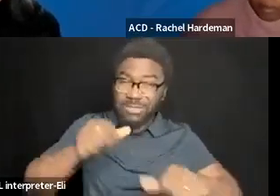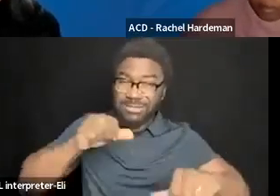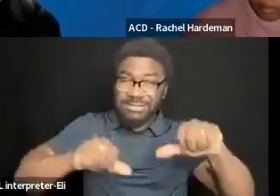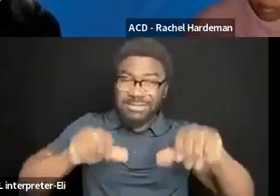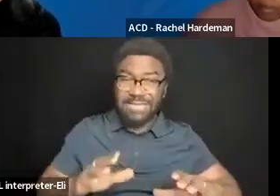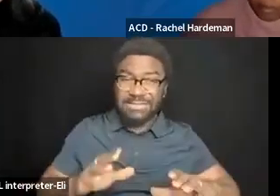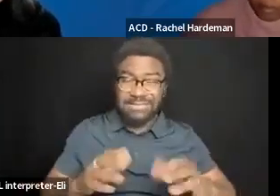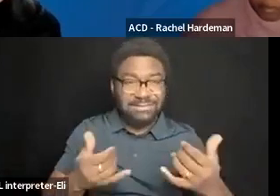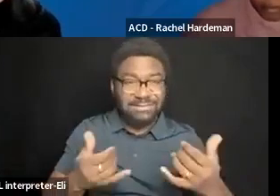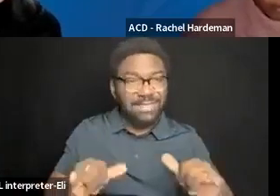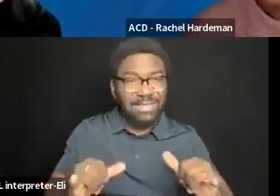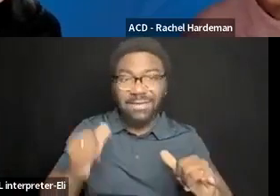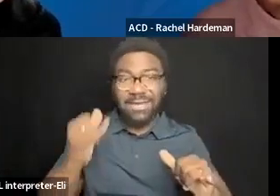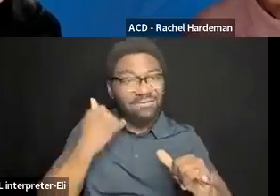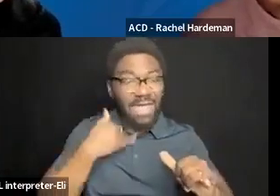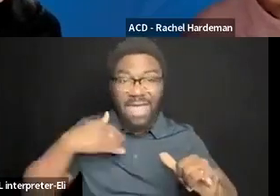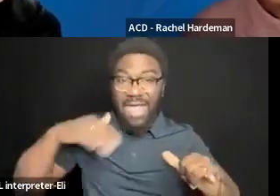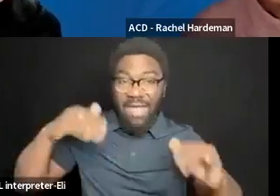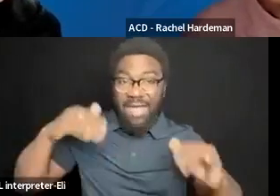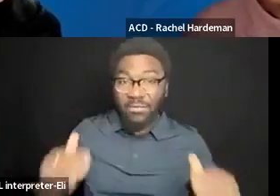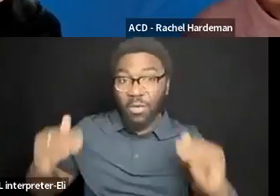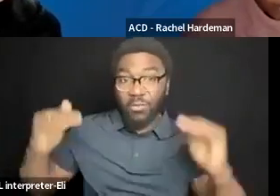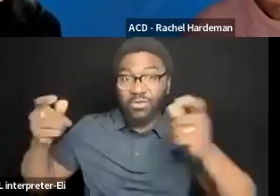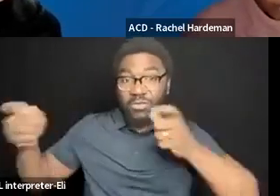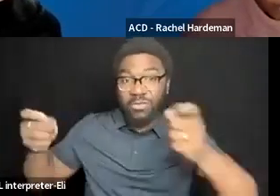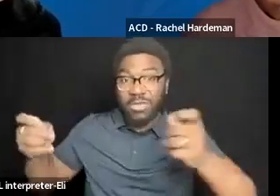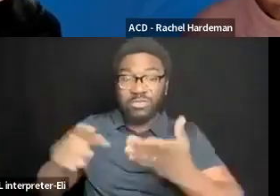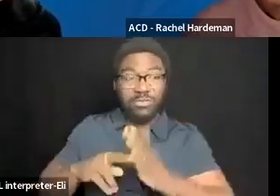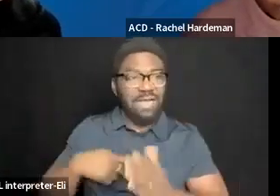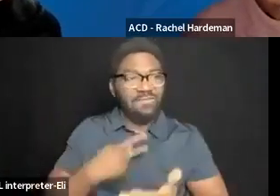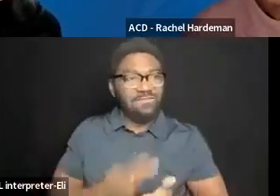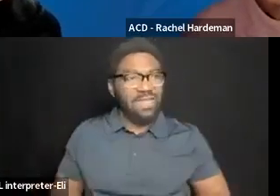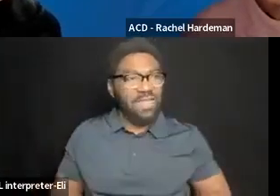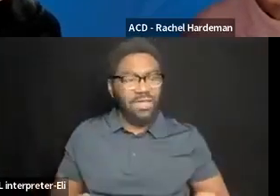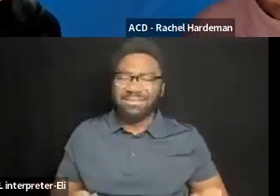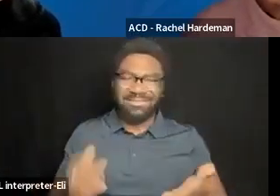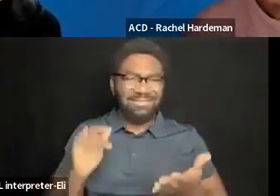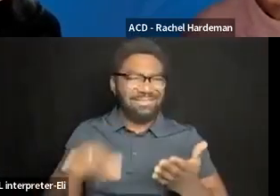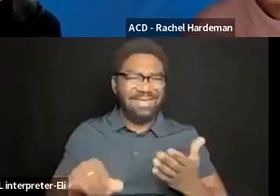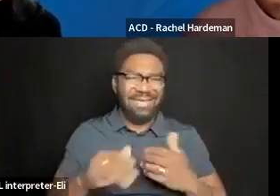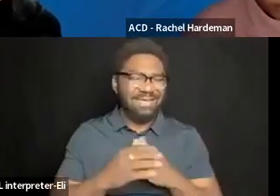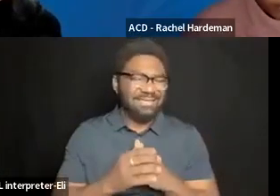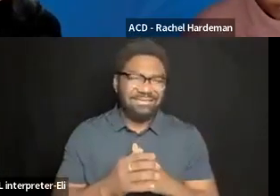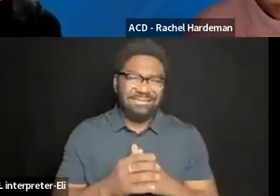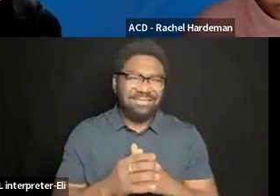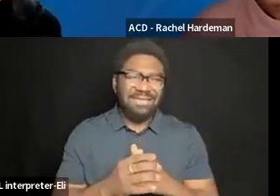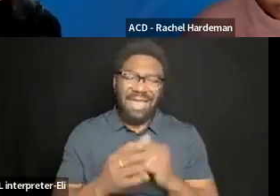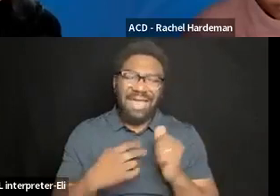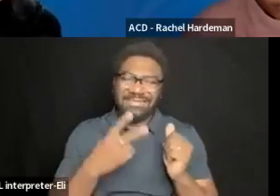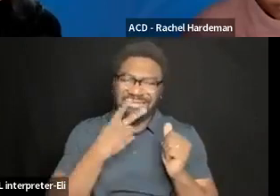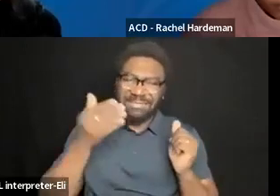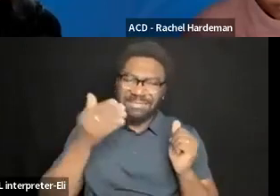I don't get any recognition, then I will try to turn myself, and I see that again and again, especially in the government,